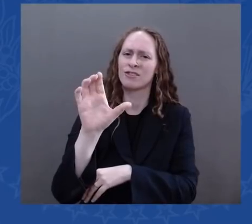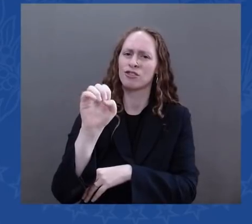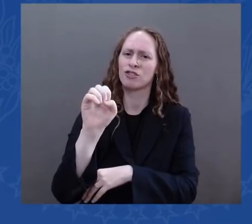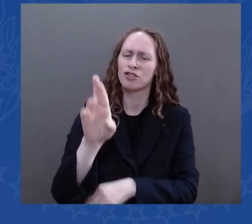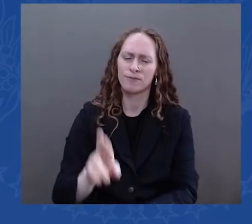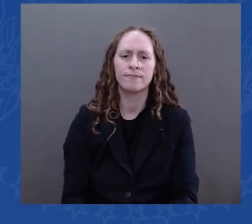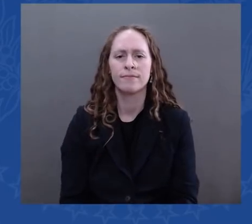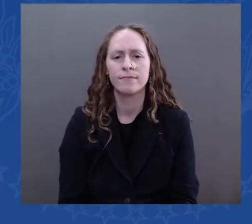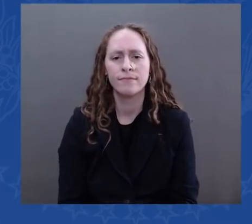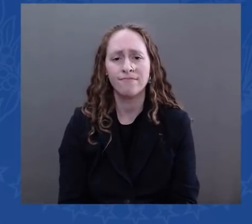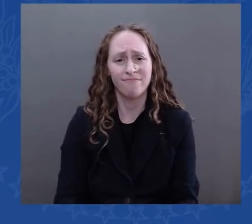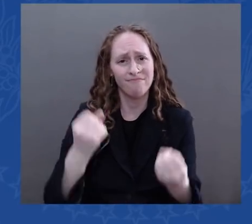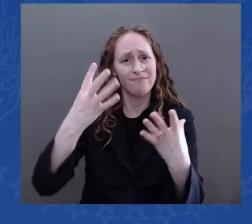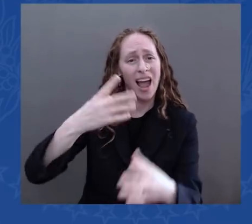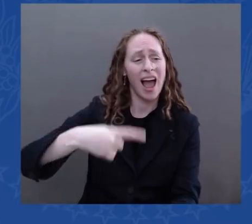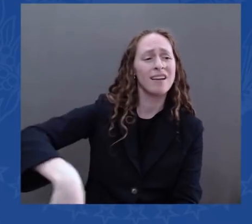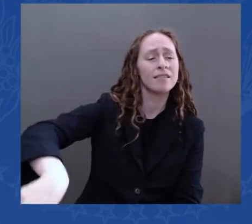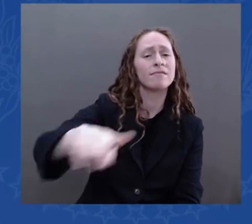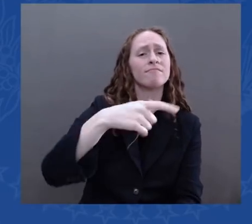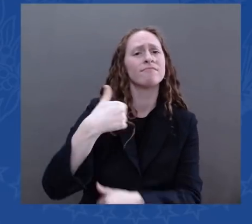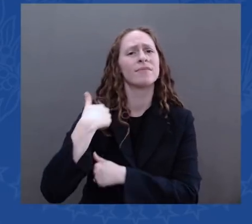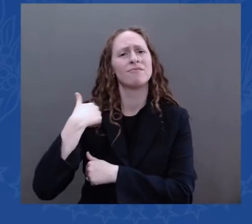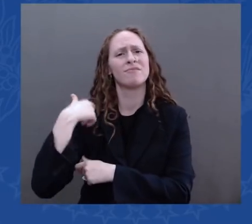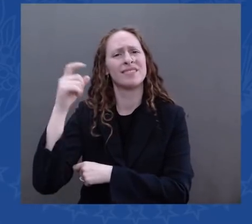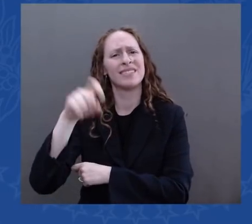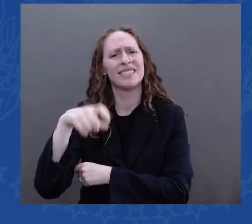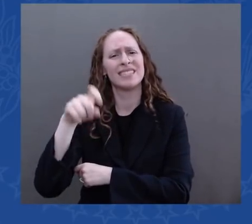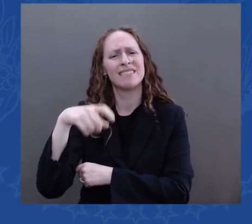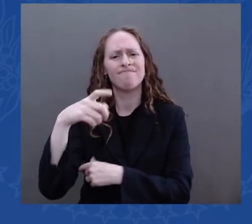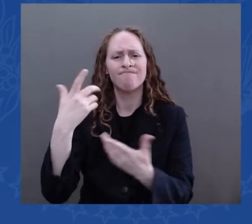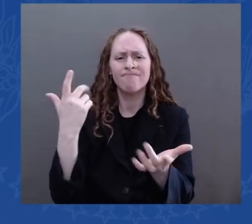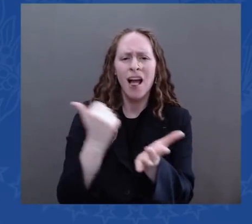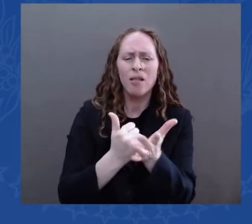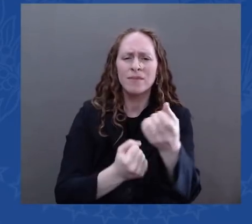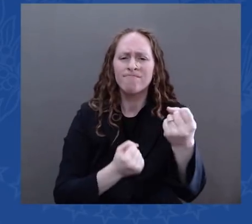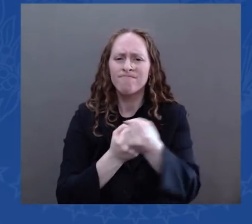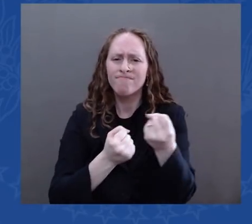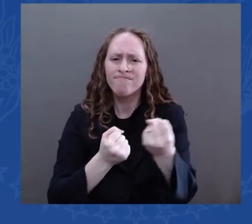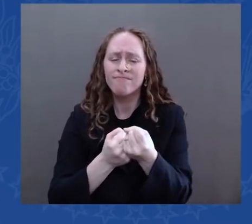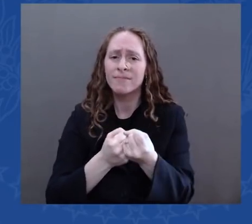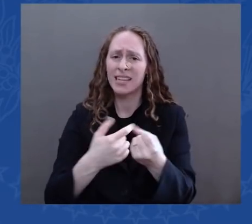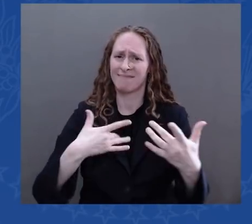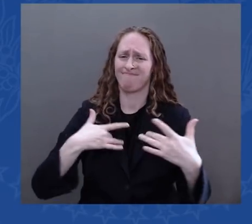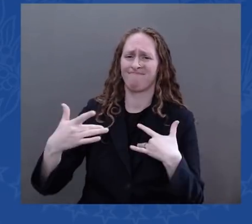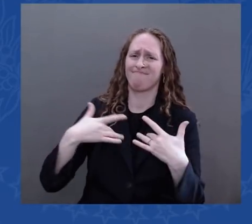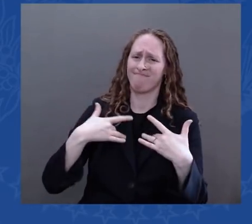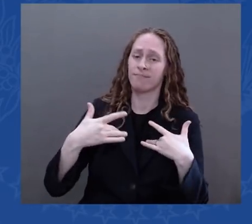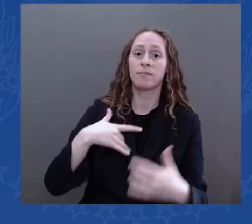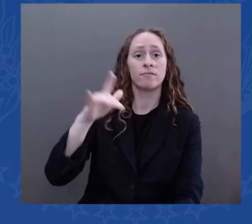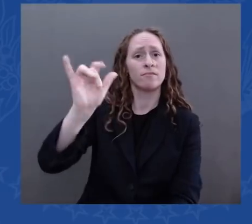my budget funds a new organization called ARPA-H at the Health and Human Ser- -- at the Department of Health.